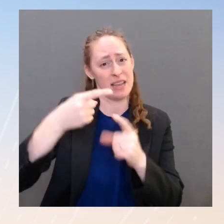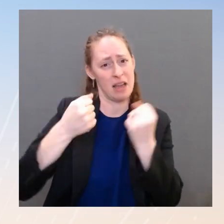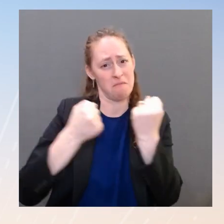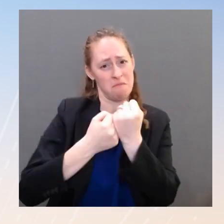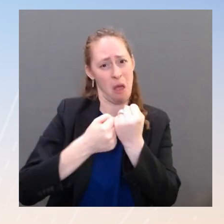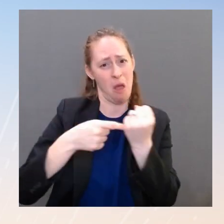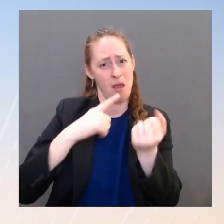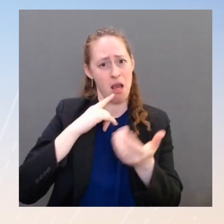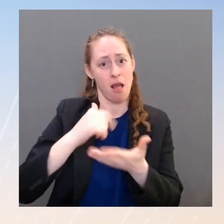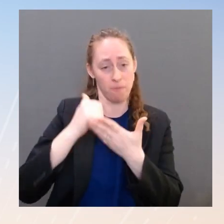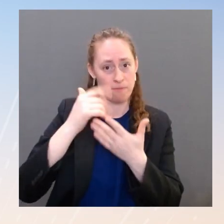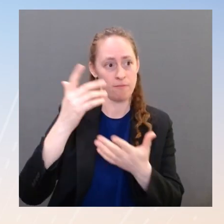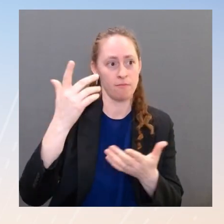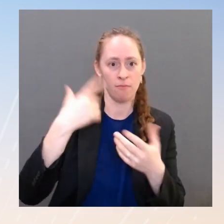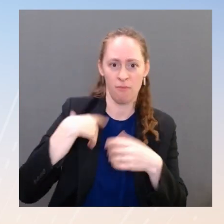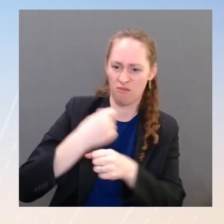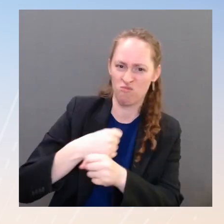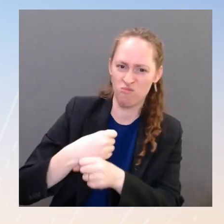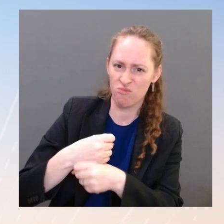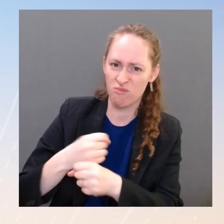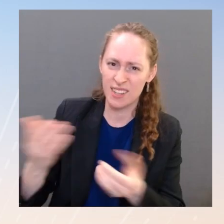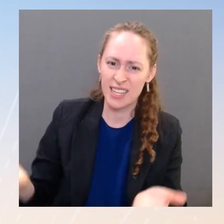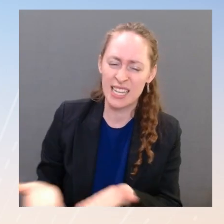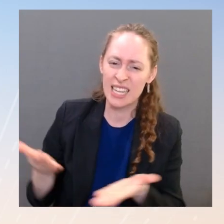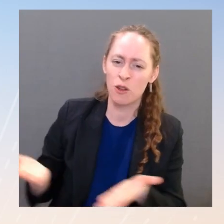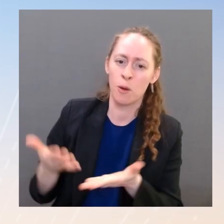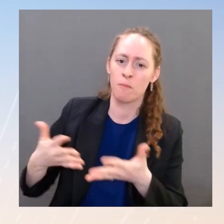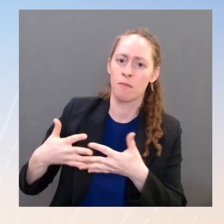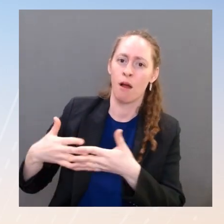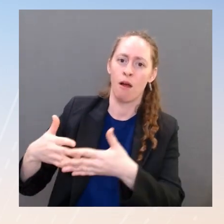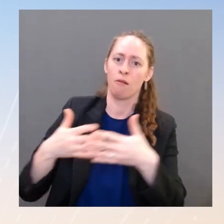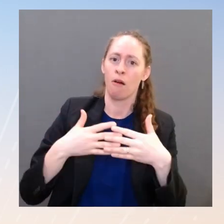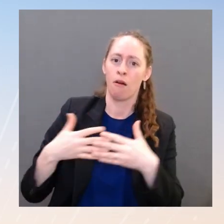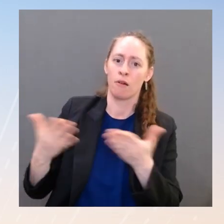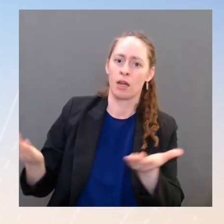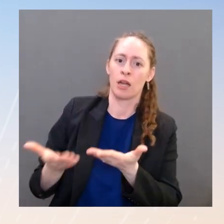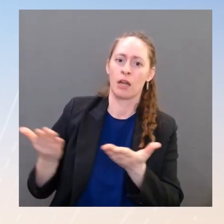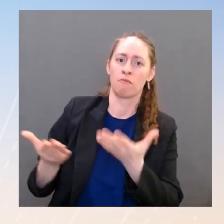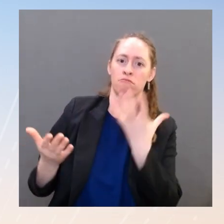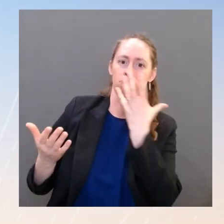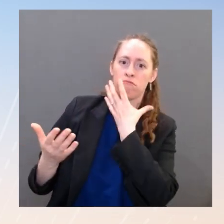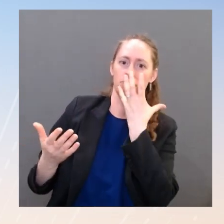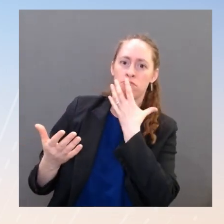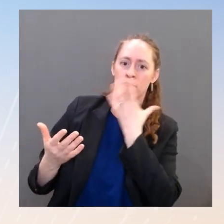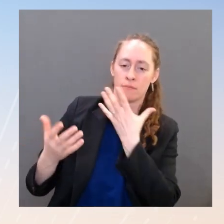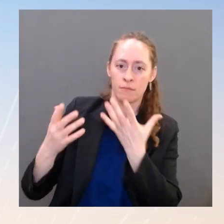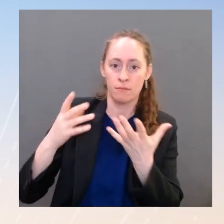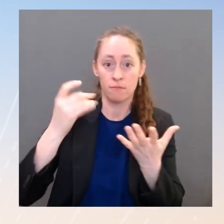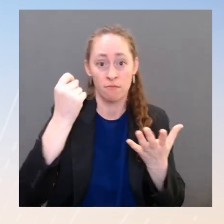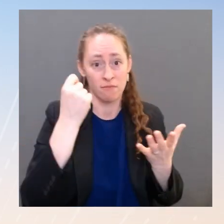and also the Bipartisan Innovation Act, which I think most people didn't realize had such a key component for our defense industry here in the United States.